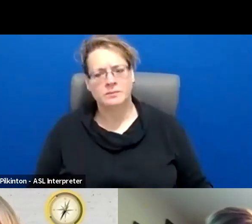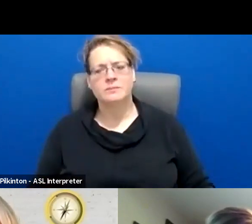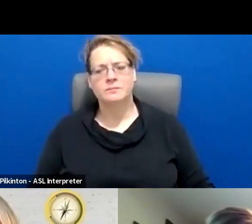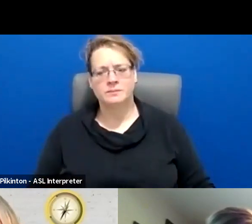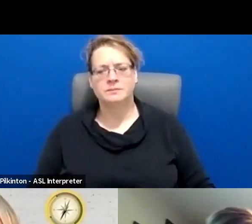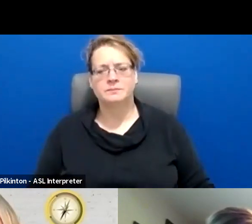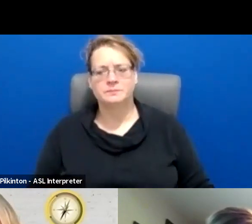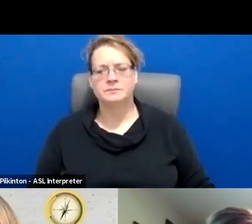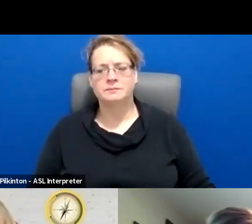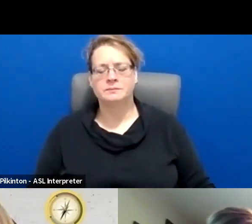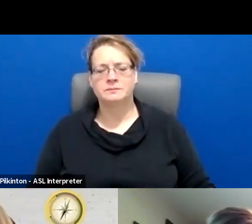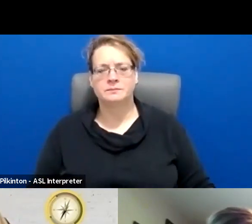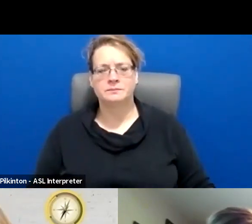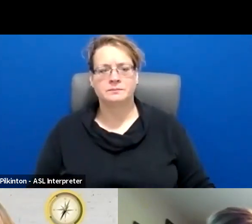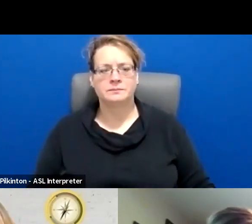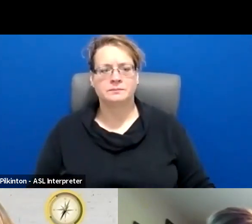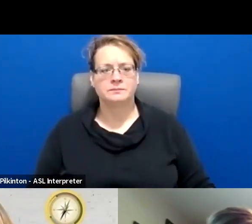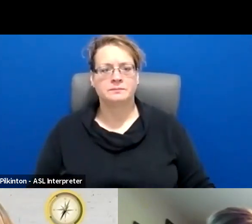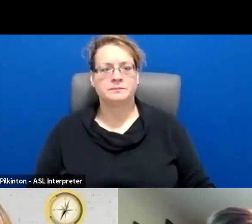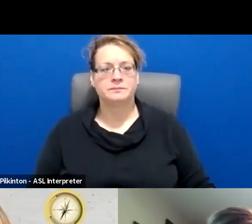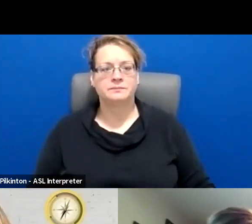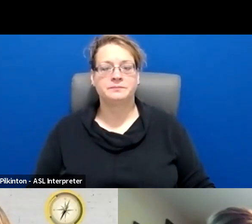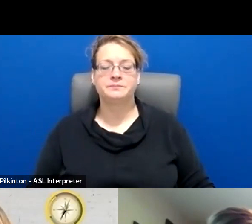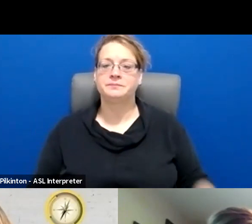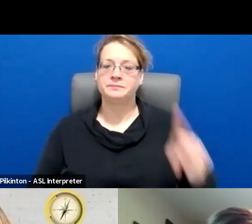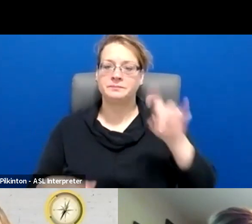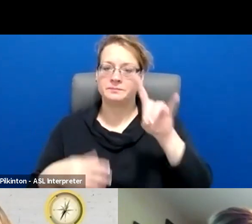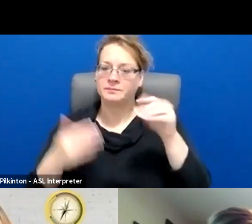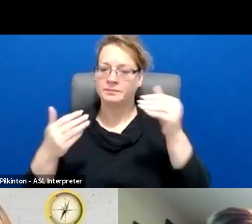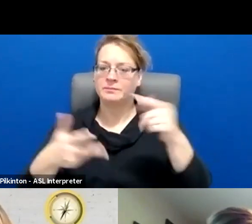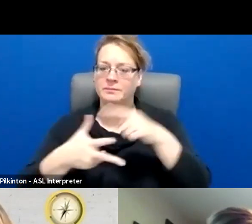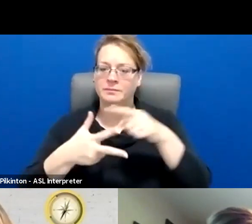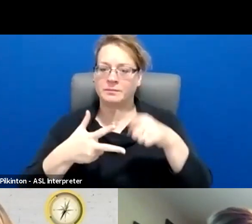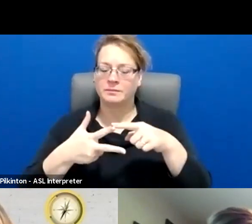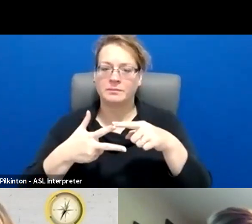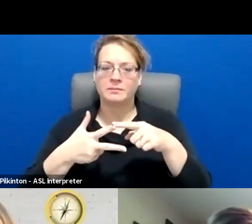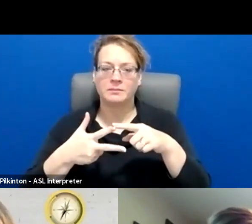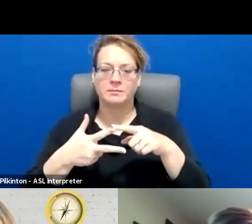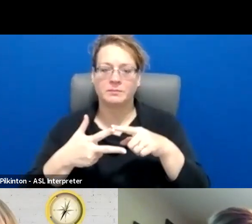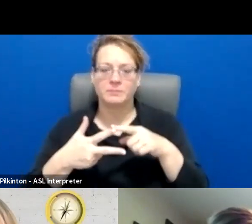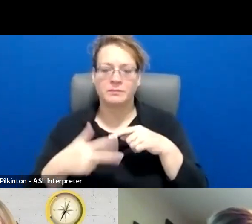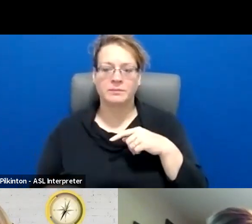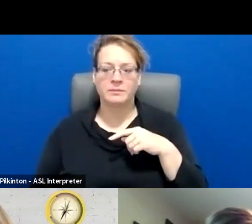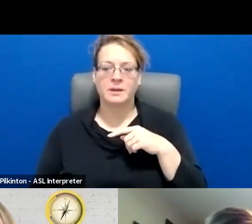And make sure everyone understands how we are going to get to our ultimate goal of making this organization stronger.